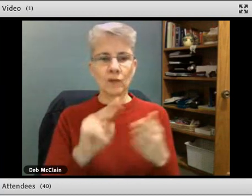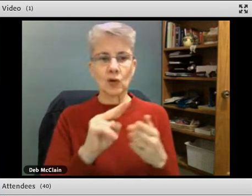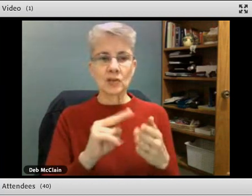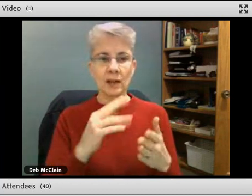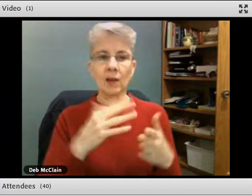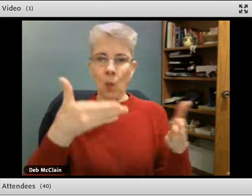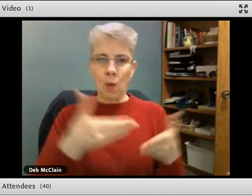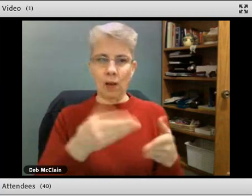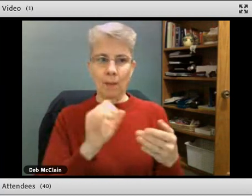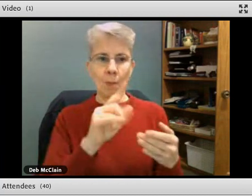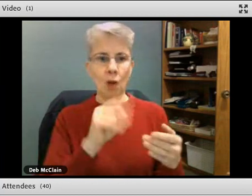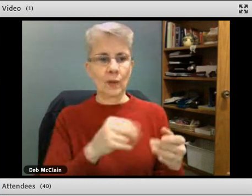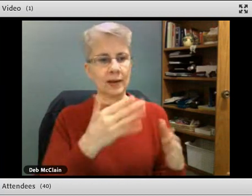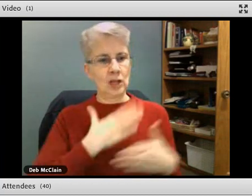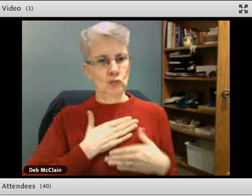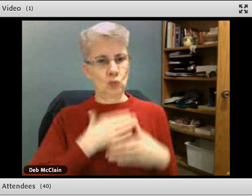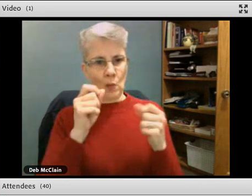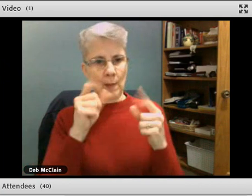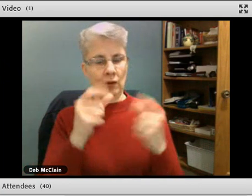Maurine?